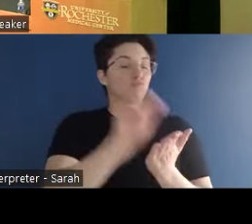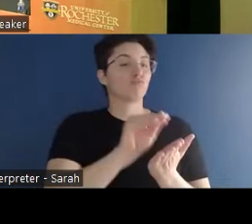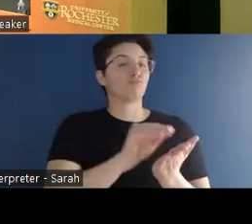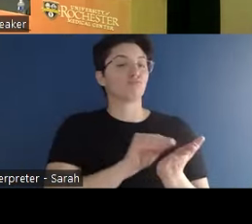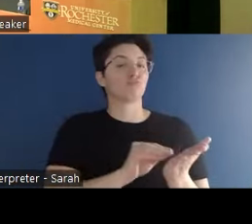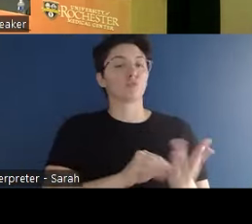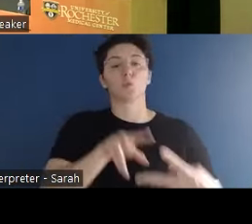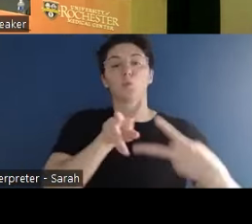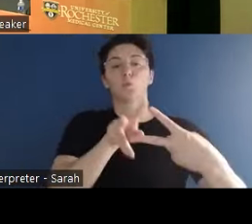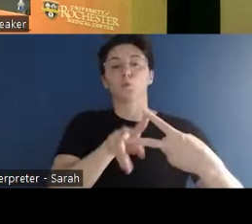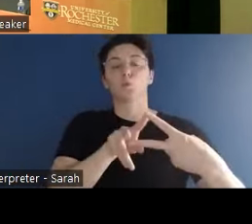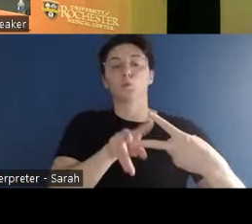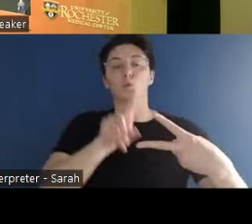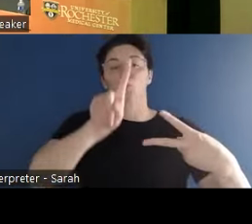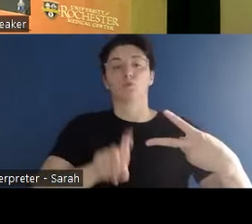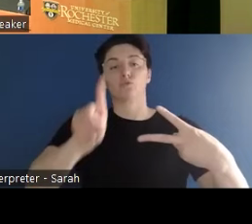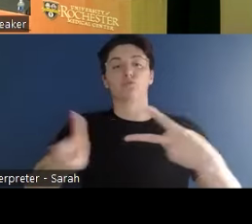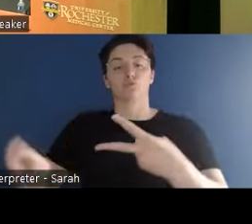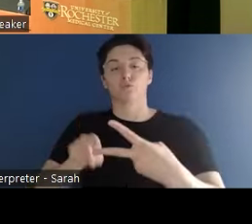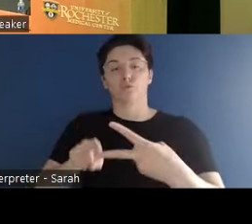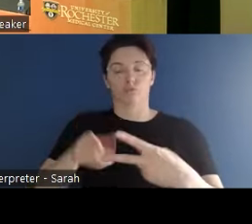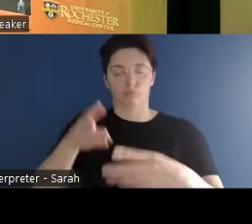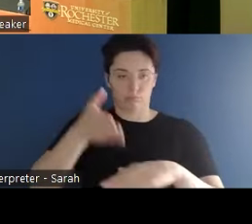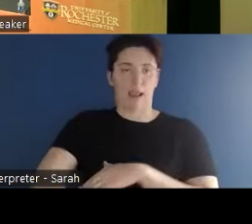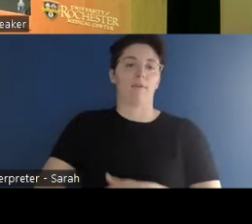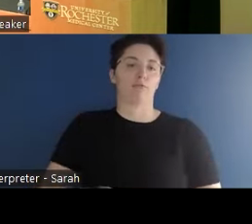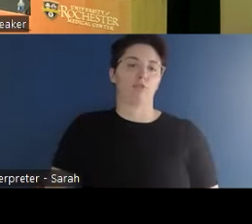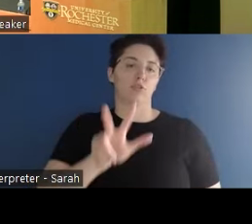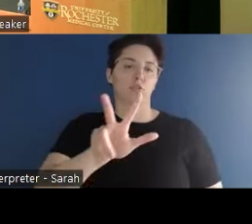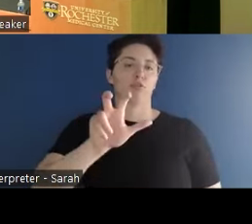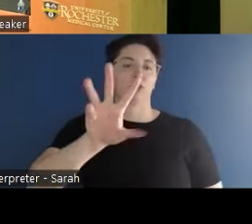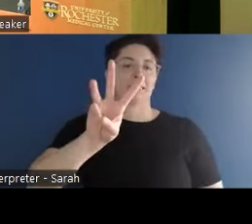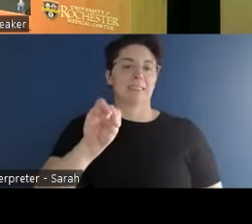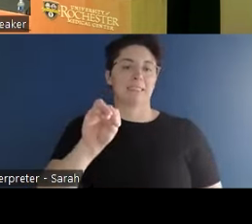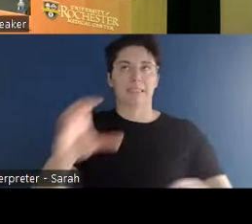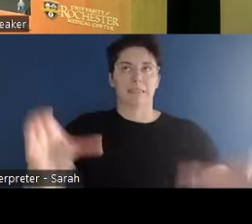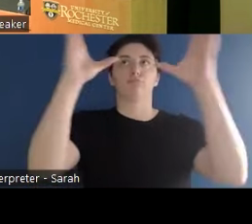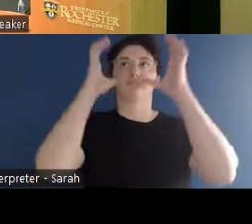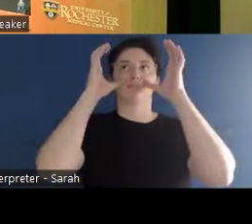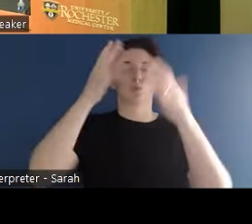were administered to the children immediately following the 360 social video and those assess